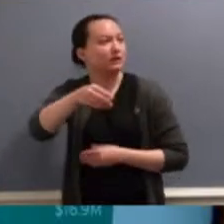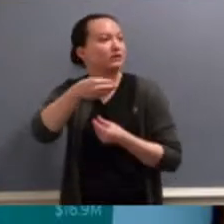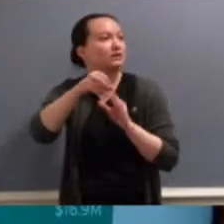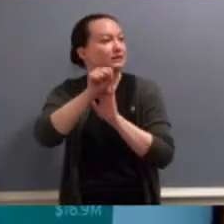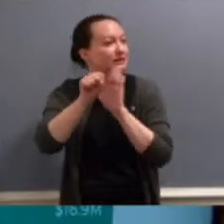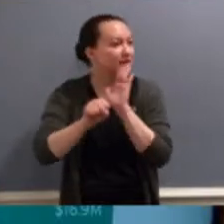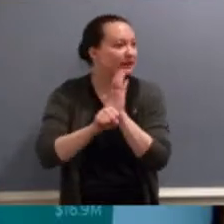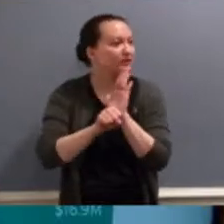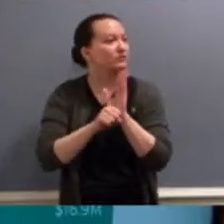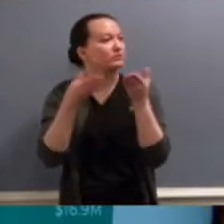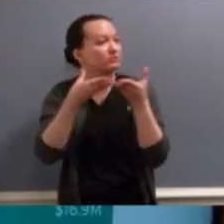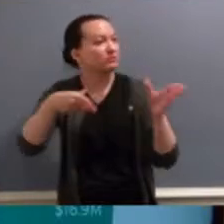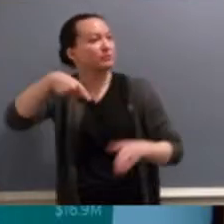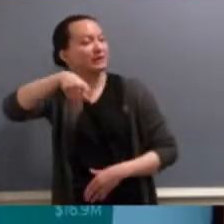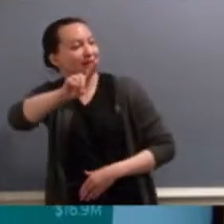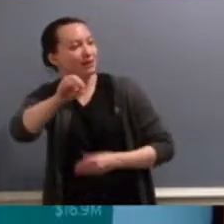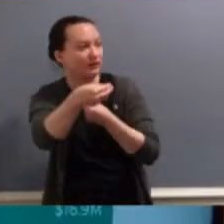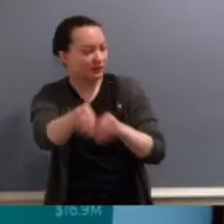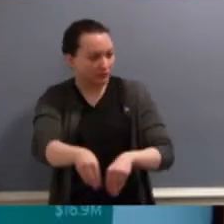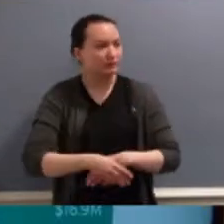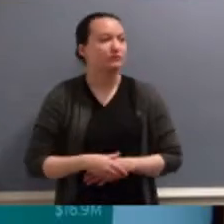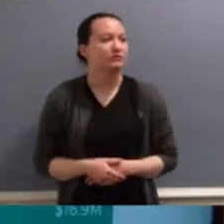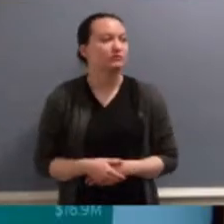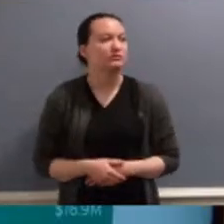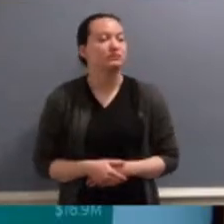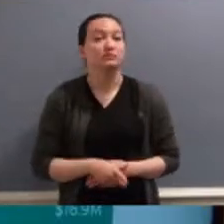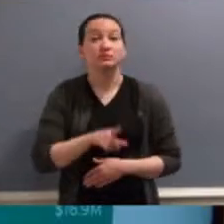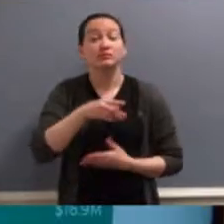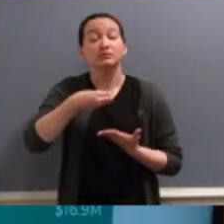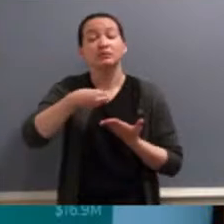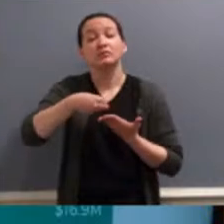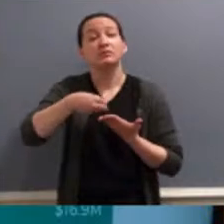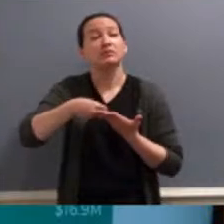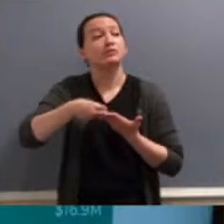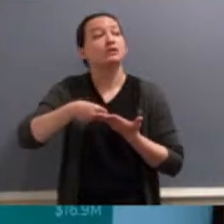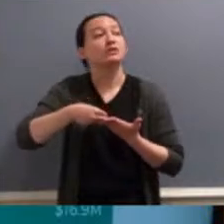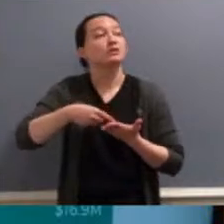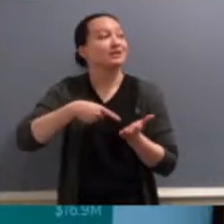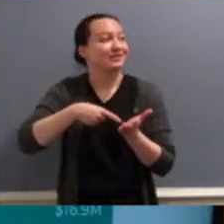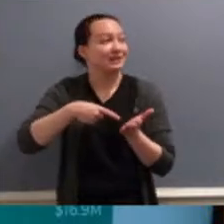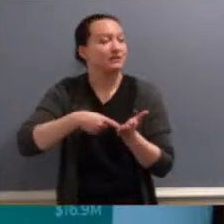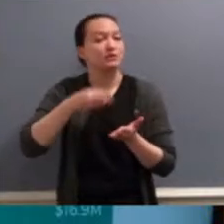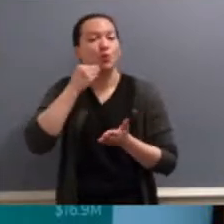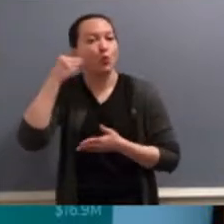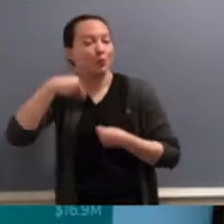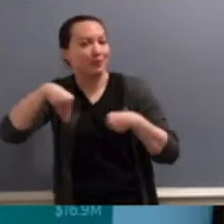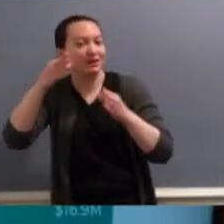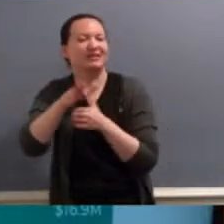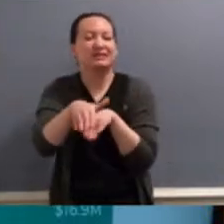public defender's office our real estate fees that are on here also assume some slowing in the